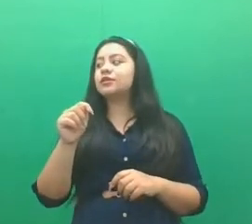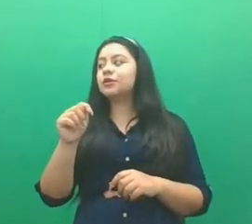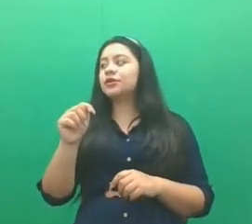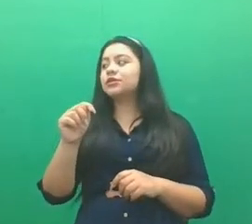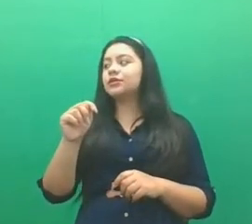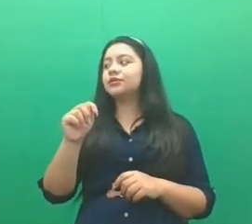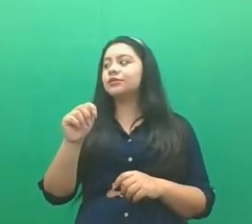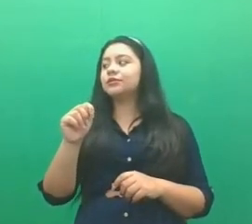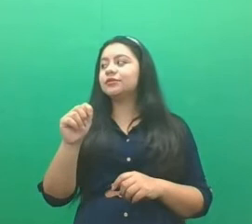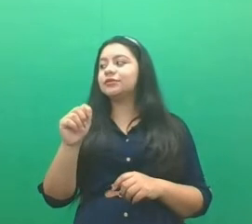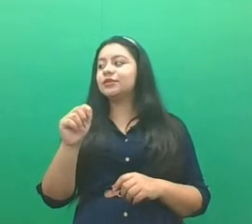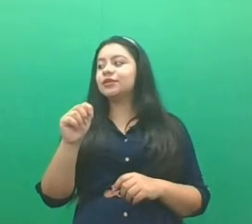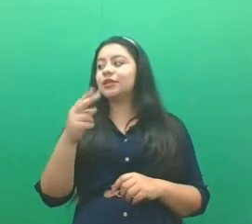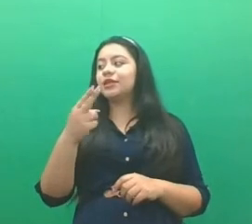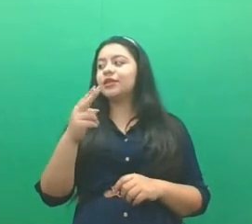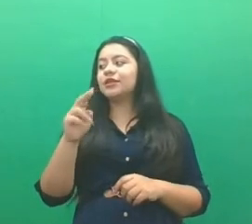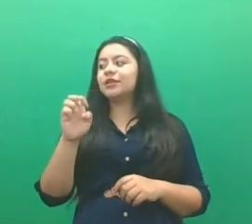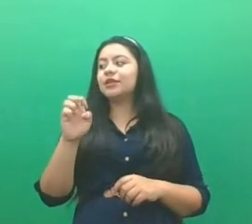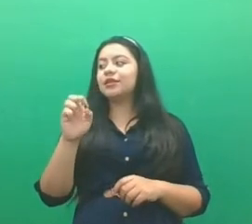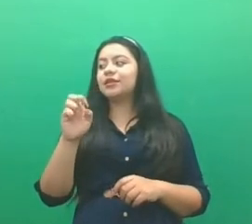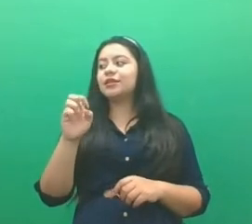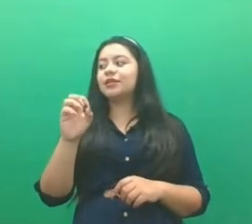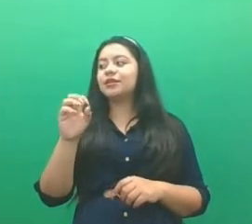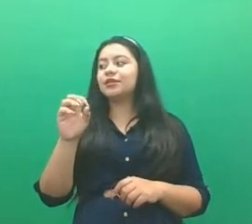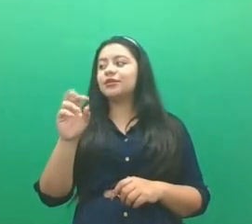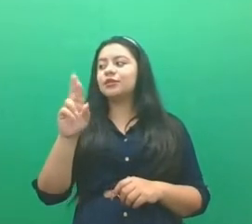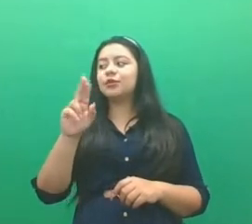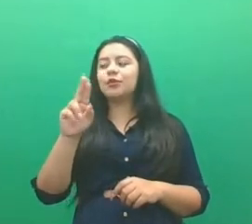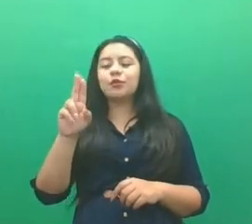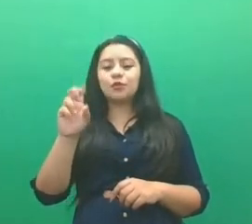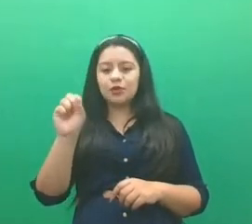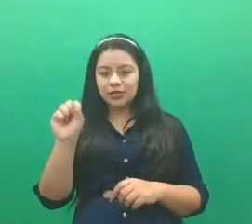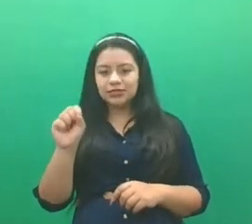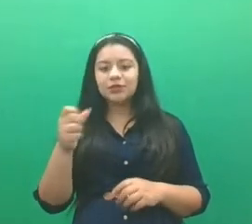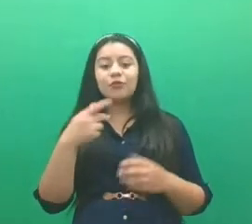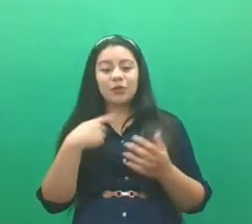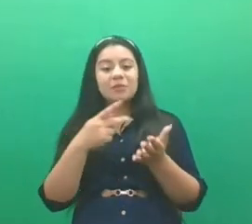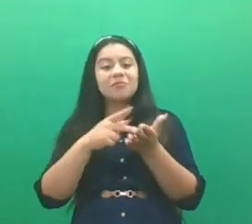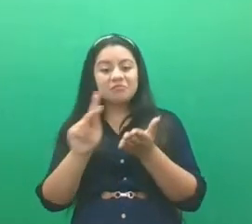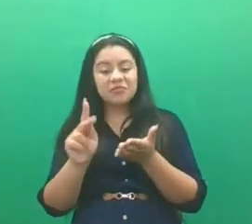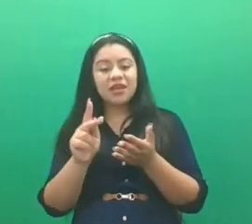They were all open source. They're all free. We ended up paying some licensing fees to get like